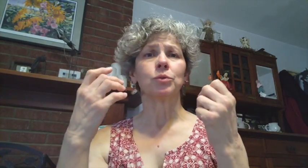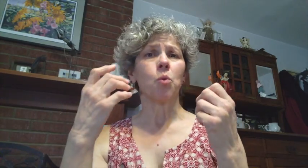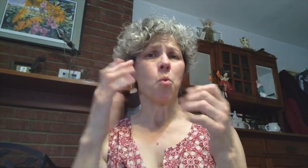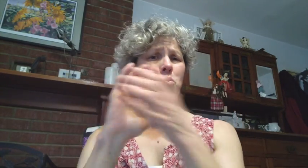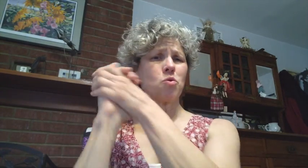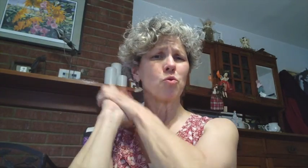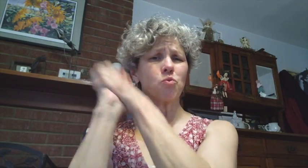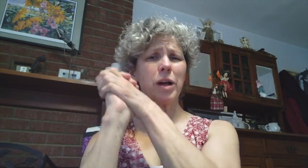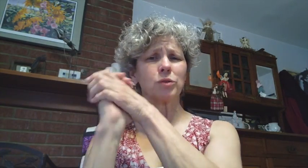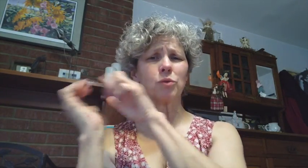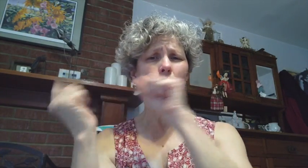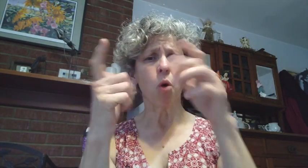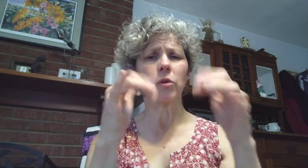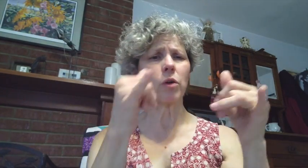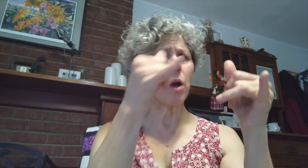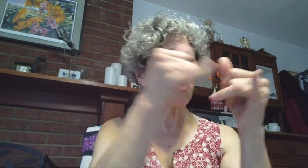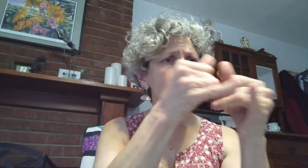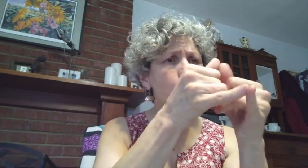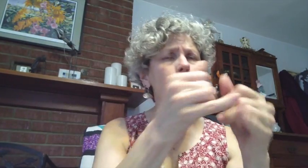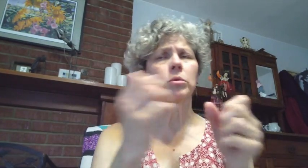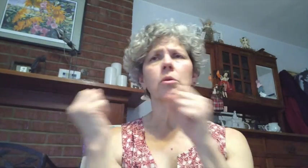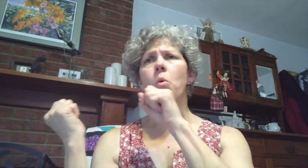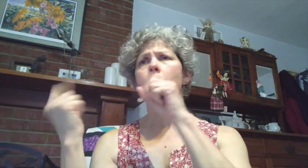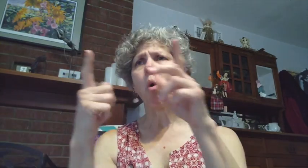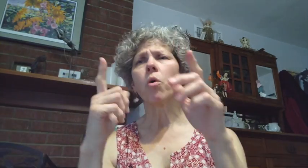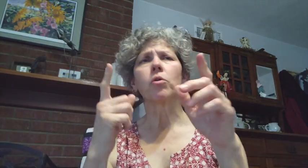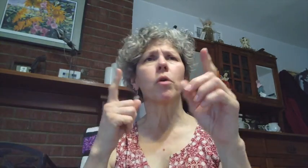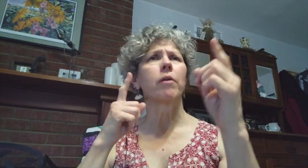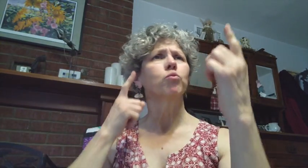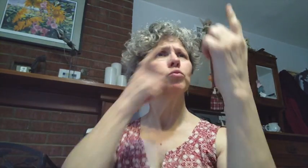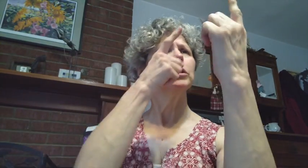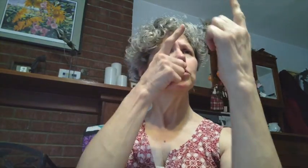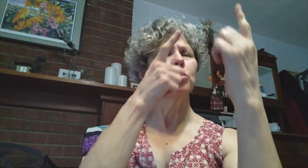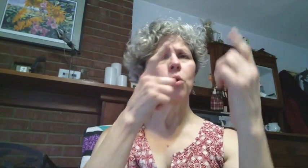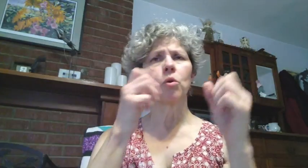celebrate successes. We want to congratulate all of our